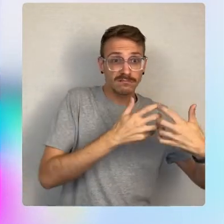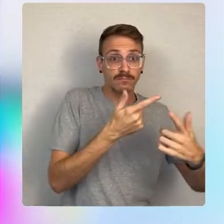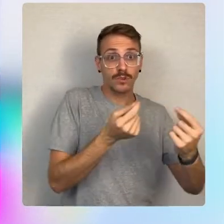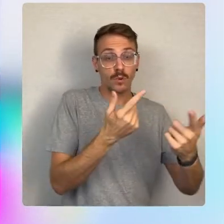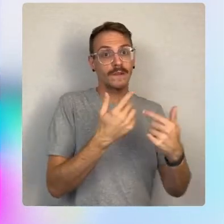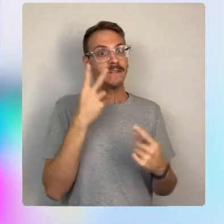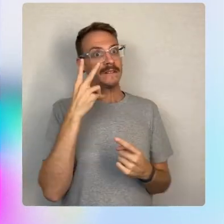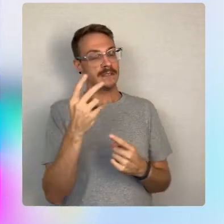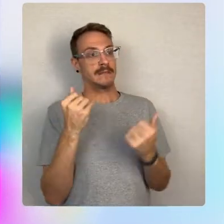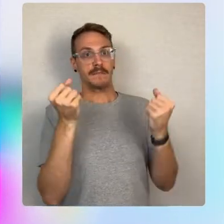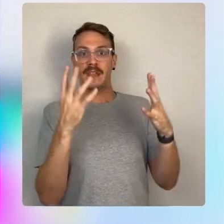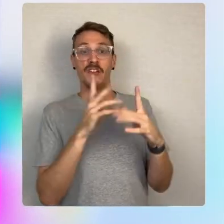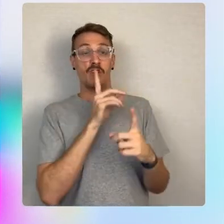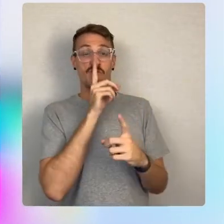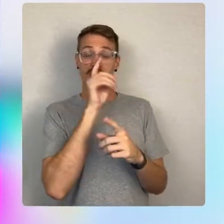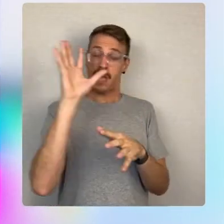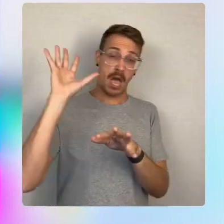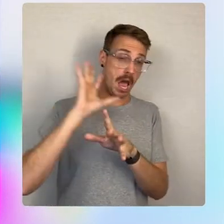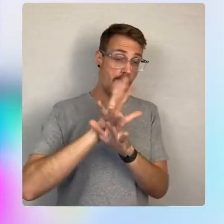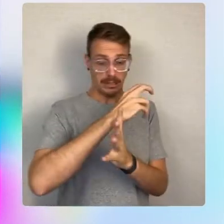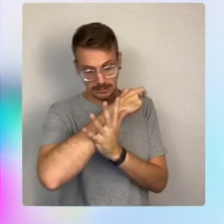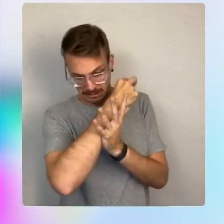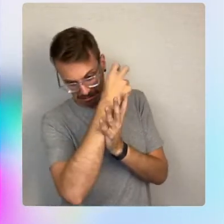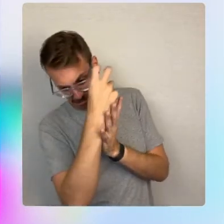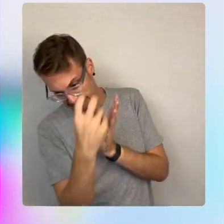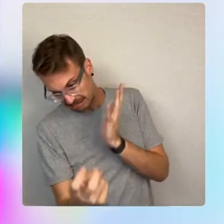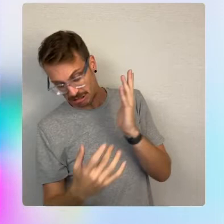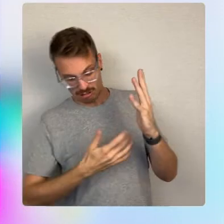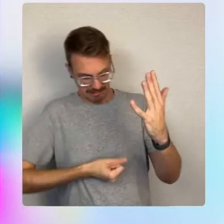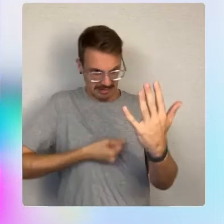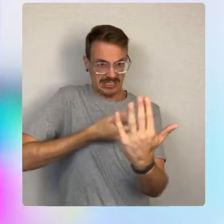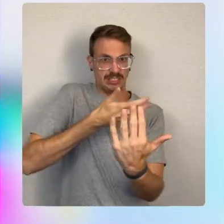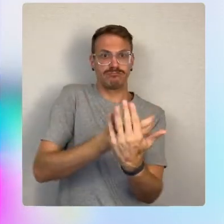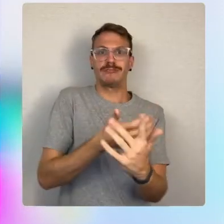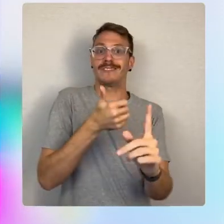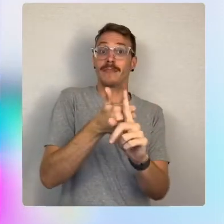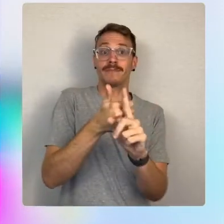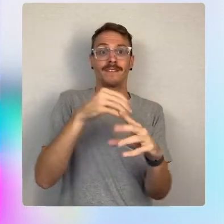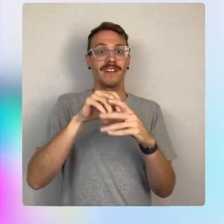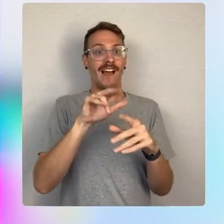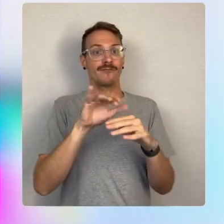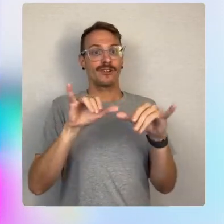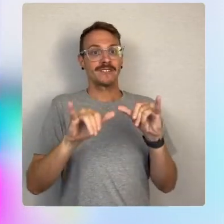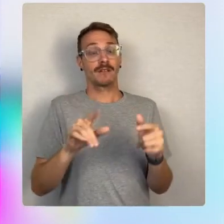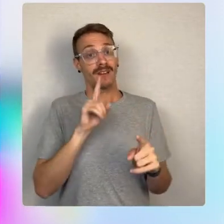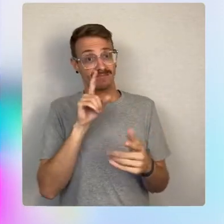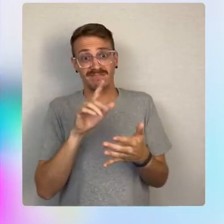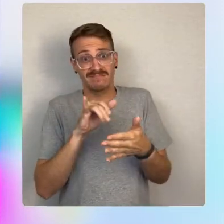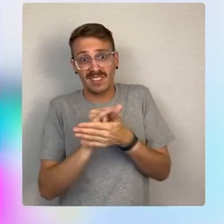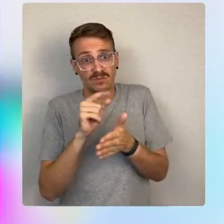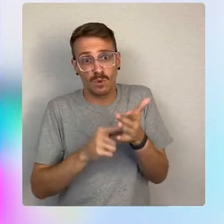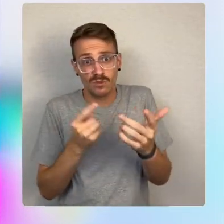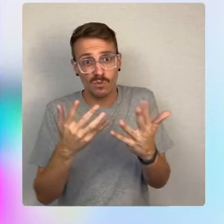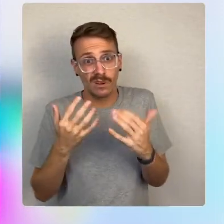and really go all out to express their truest self with the avatar system, which is what you want from an avatar system, right? In terms of customizability,